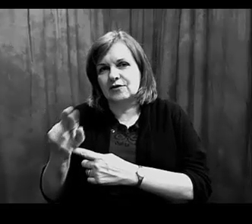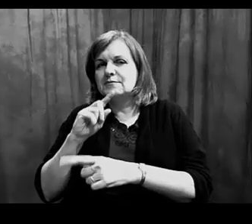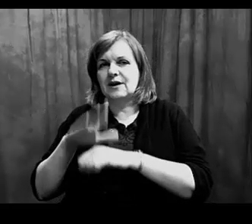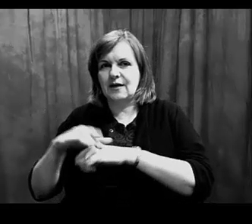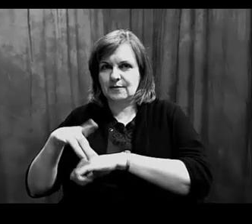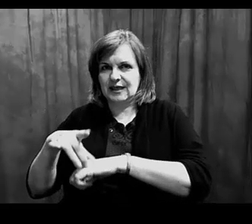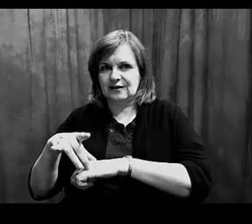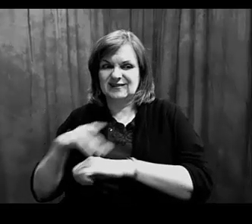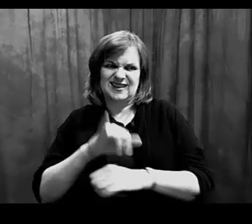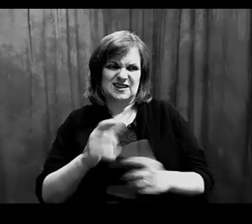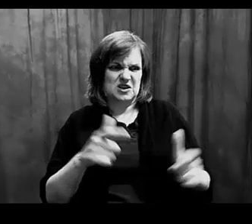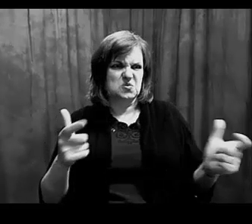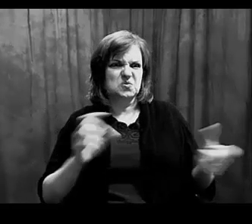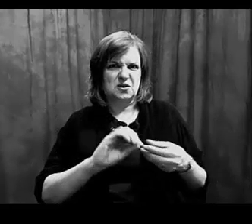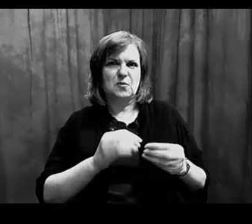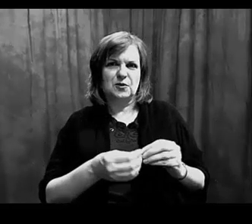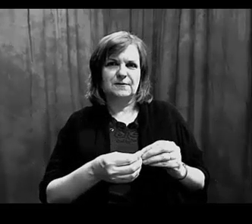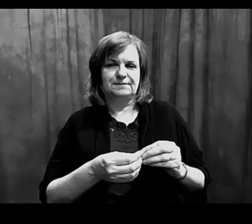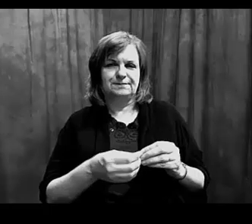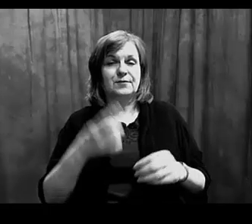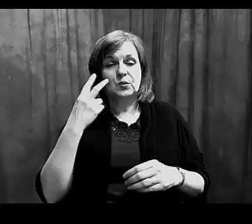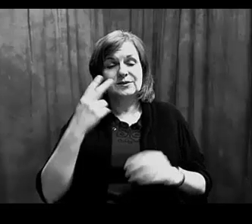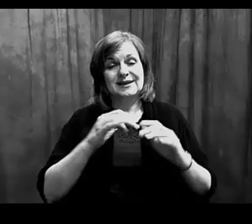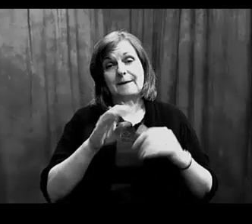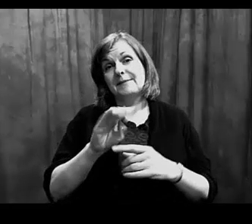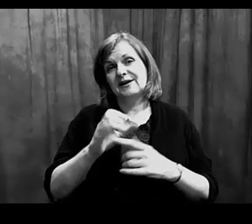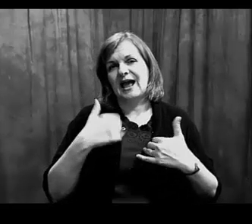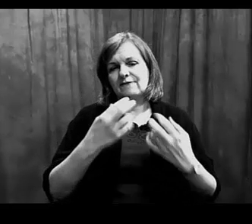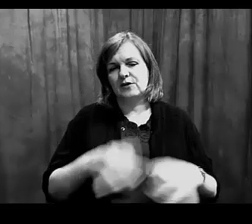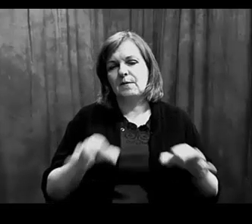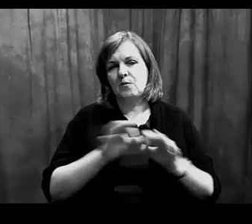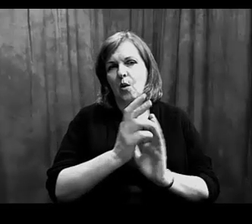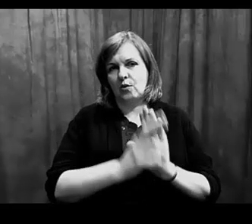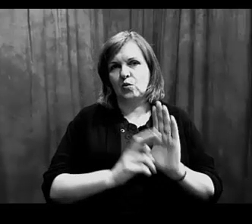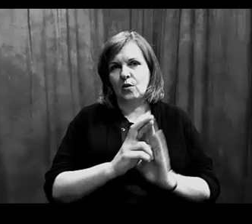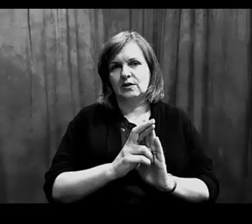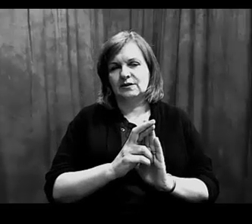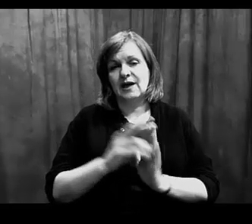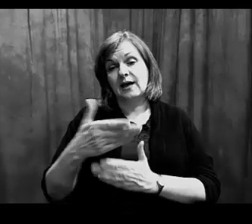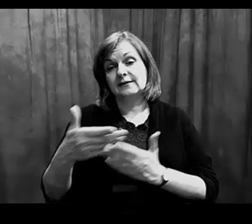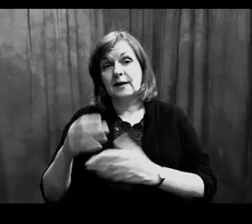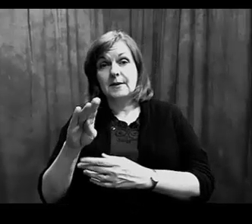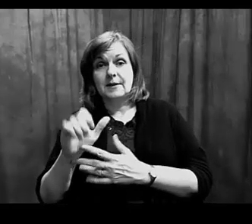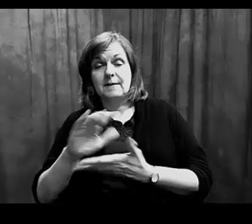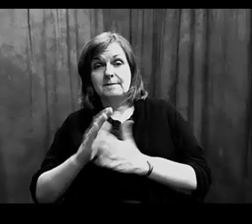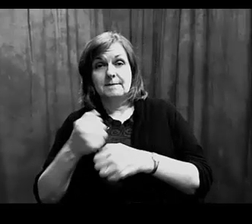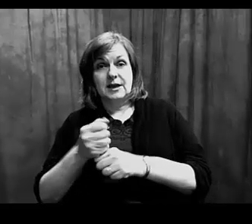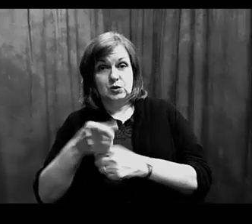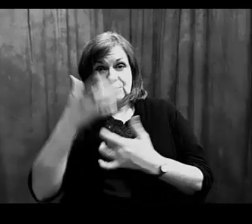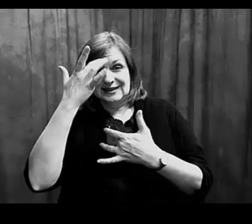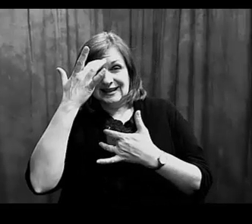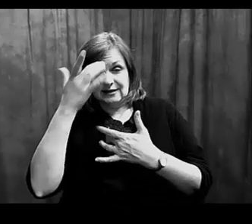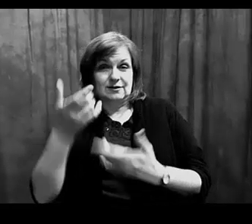at any given moment you have more bacterial cells on you and in you than human cells